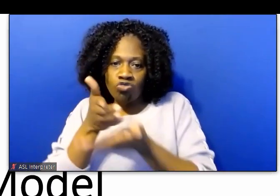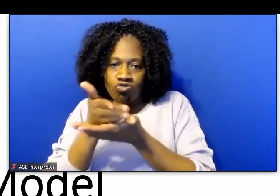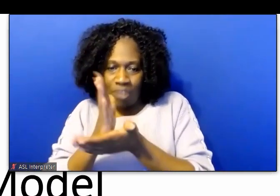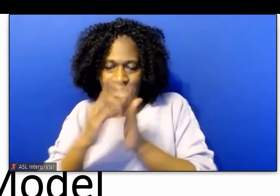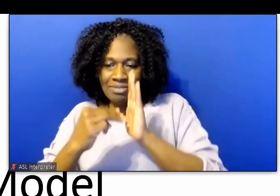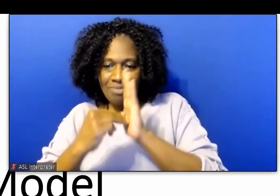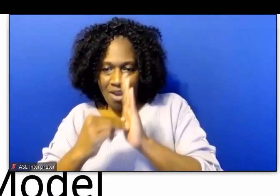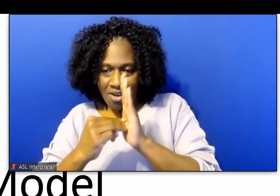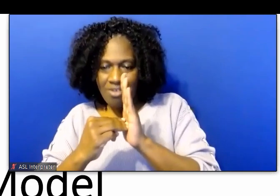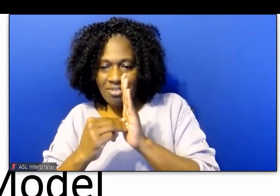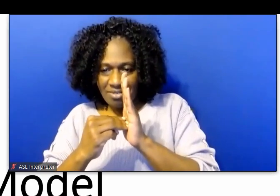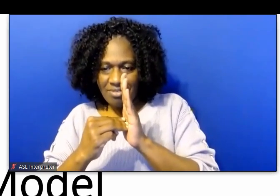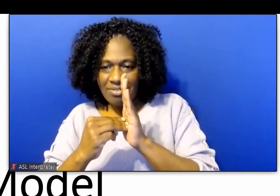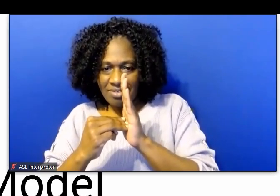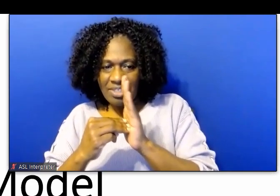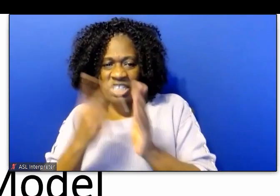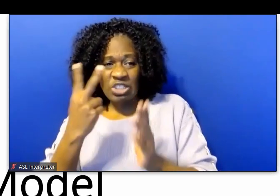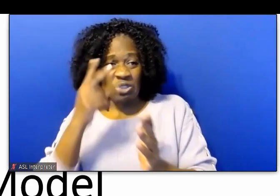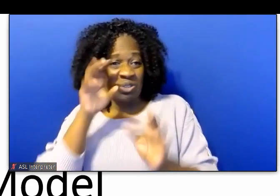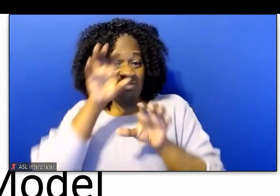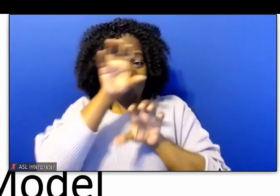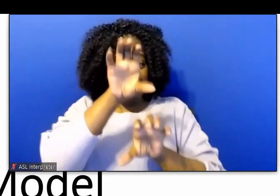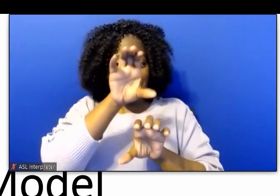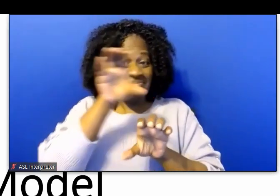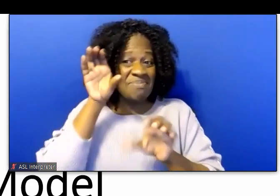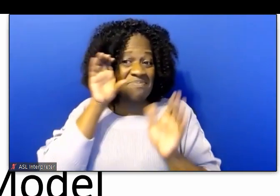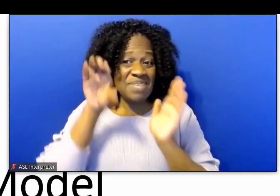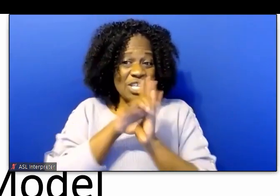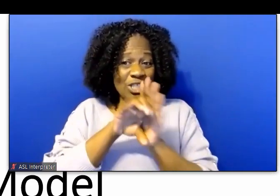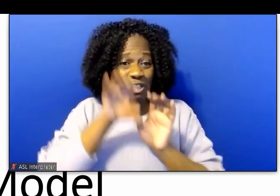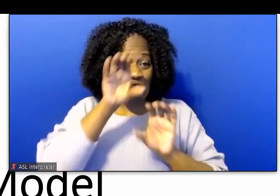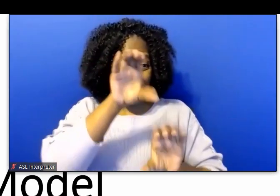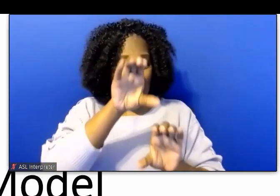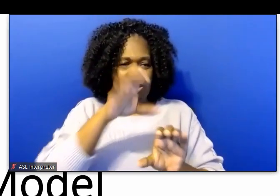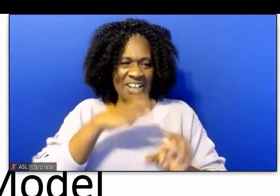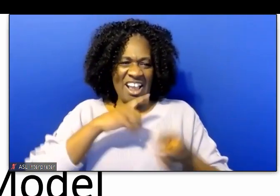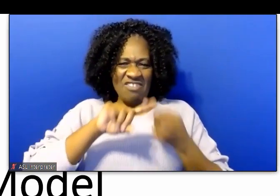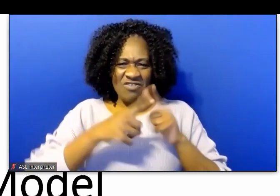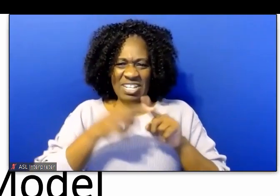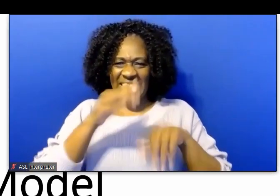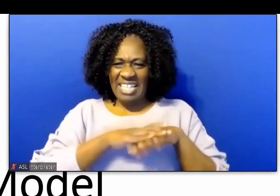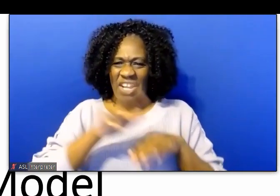Two photographs in this slide. These are our friends at the North Carolina Art Museum